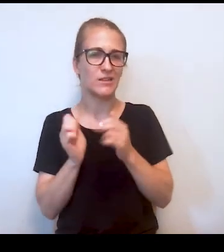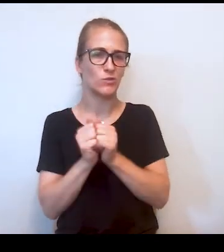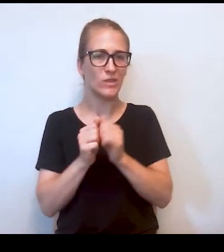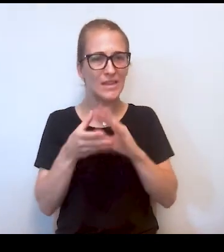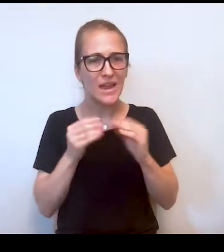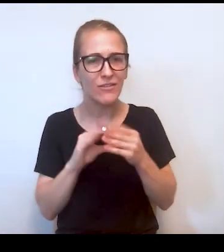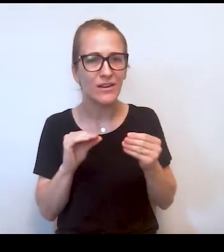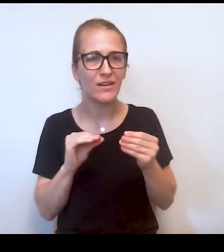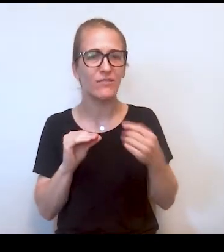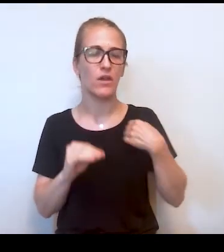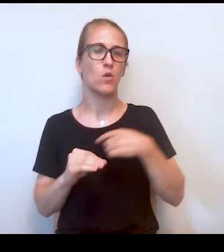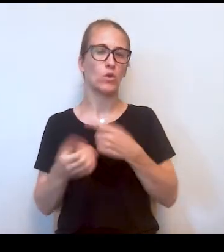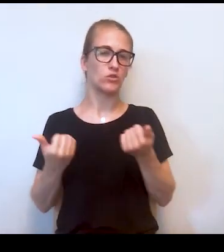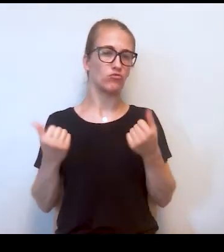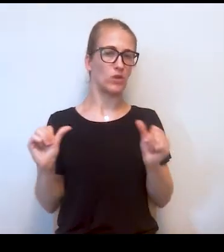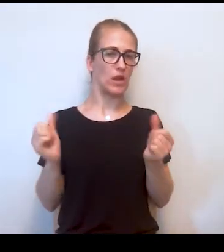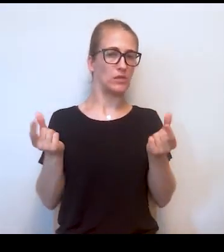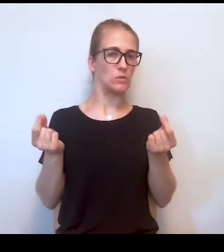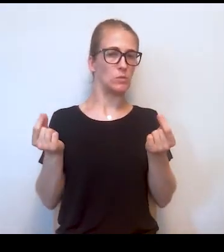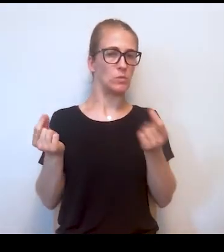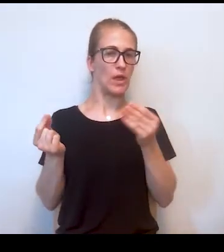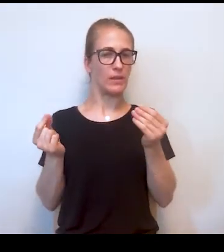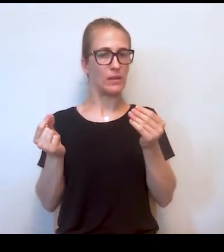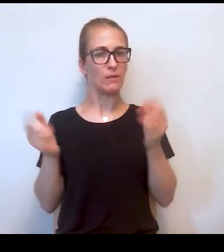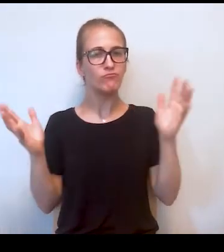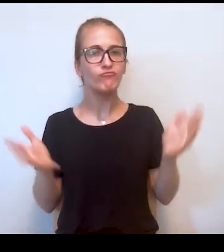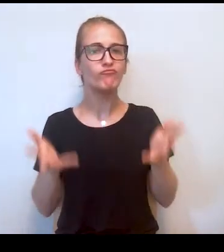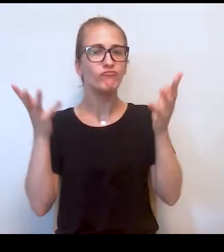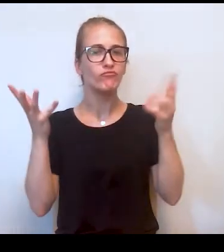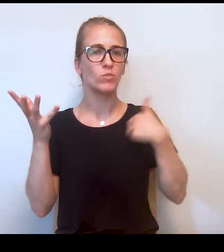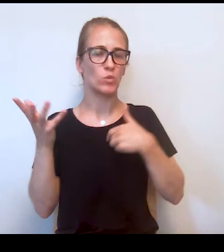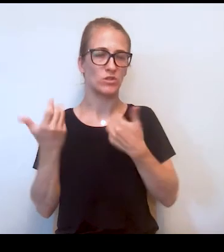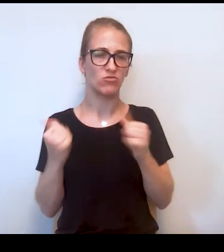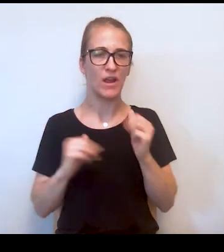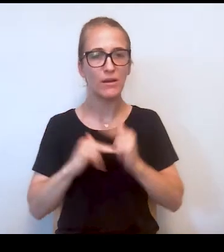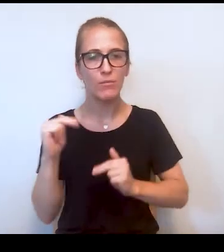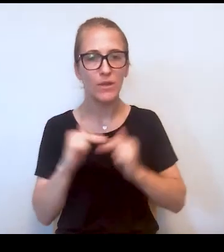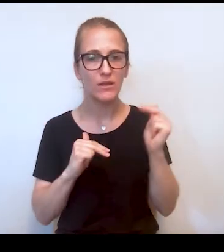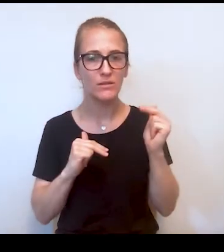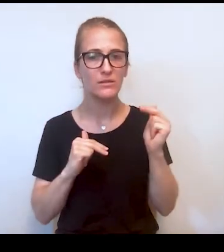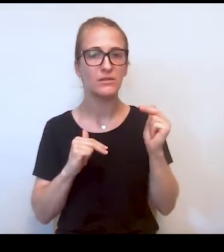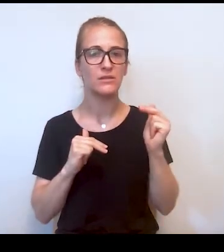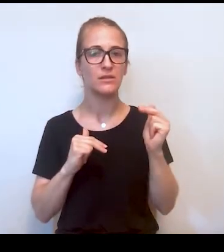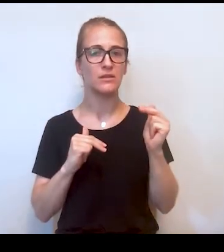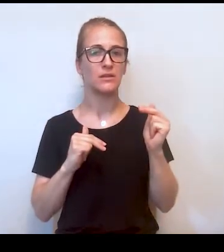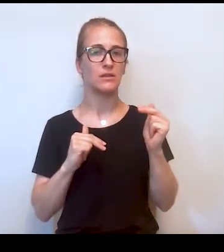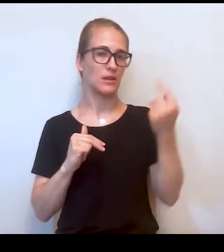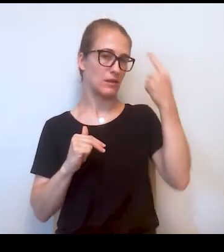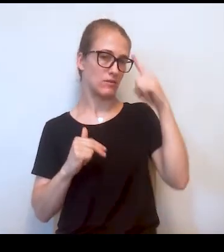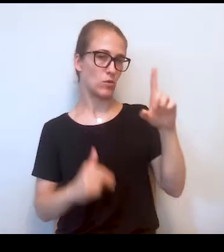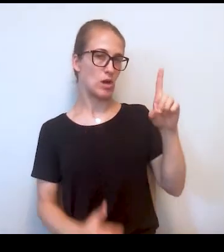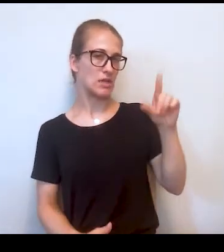is for disabled hypermobile people who are committed to other disabled hypermobile people,